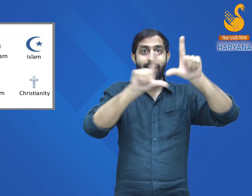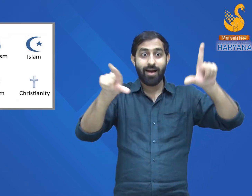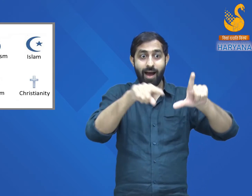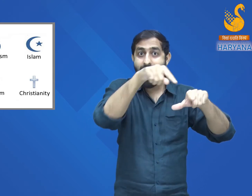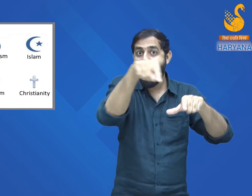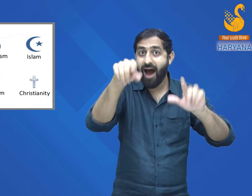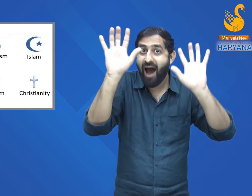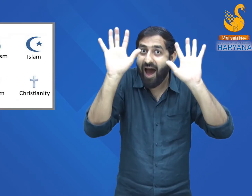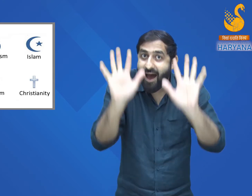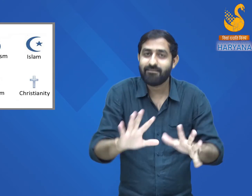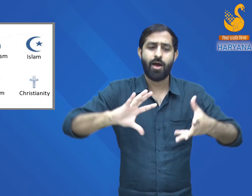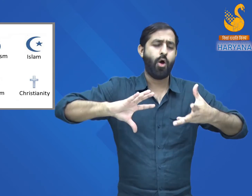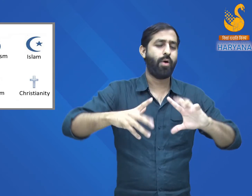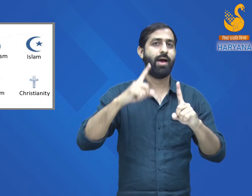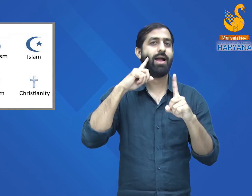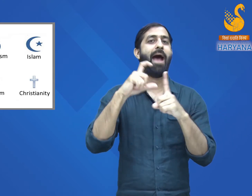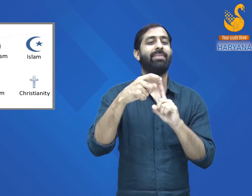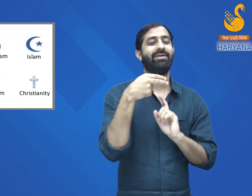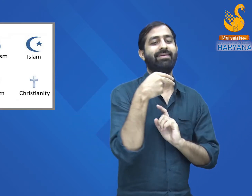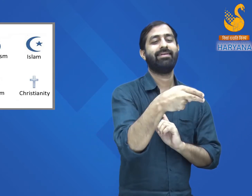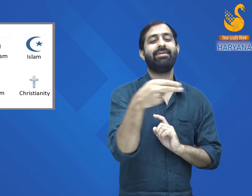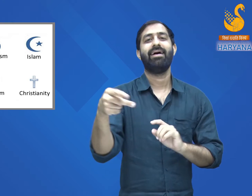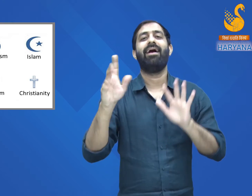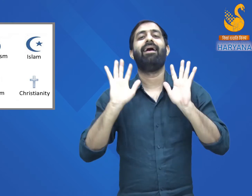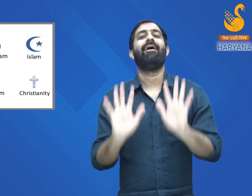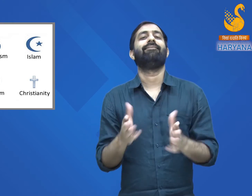They use their own languages which helps in shaping their identity.